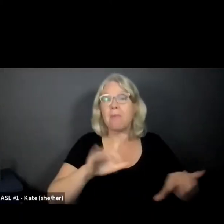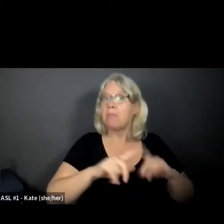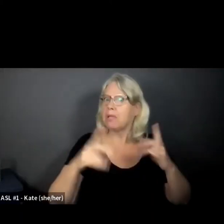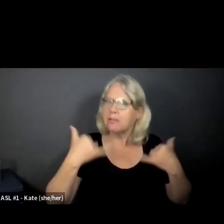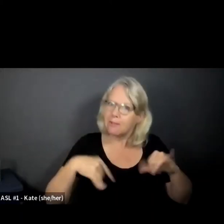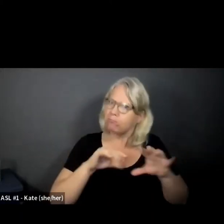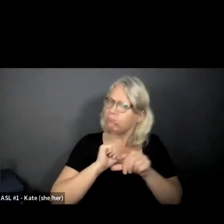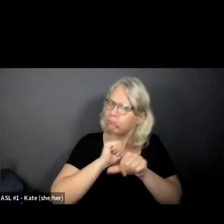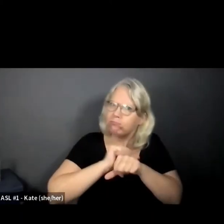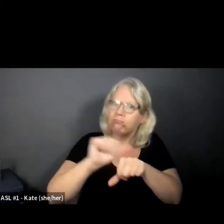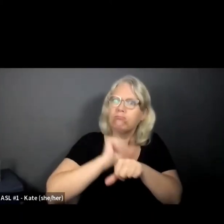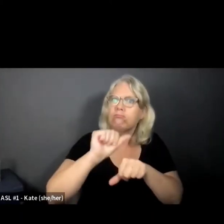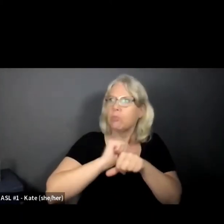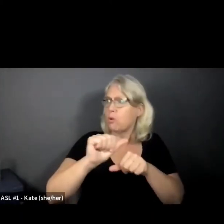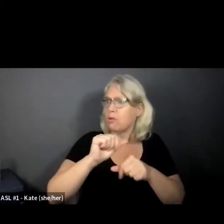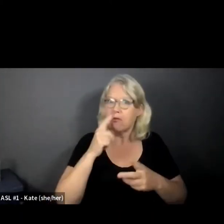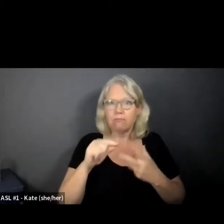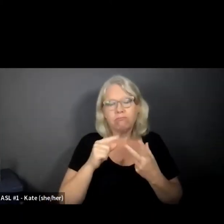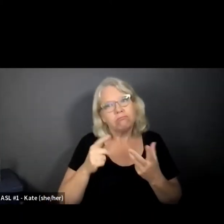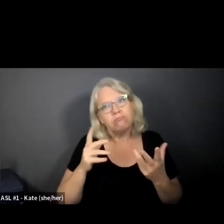AND INTERNATIONAL STAGES, AS WELL.